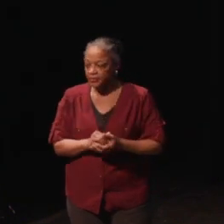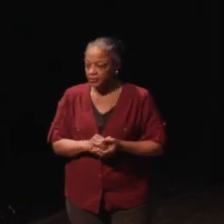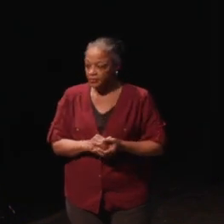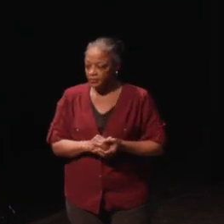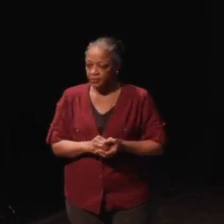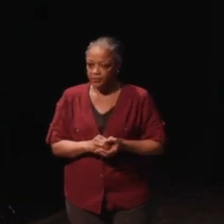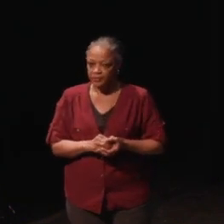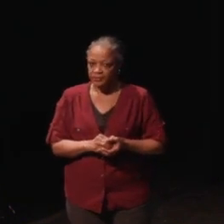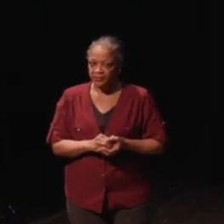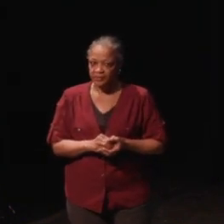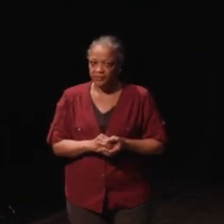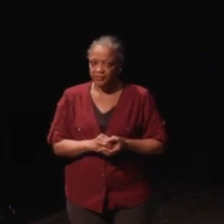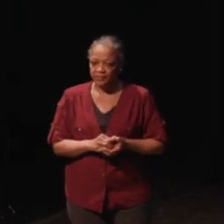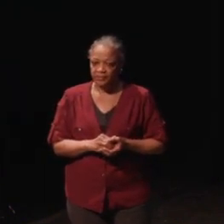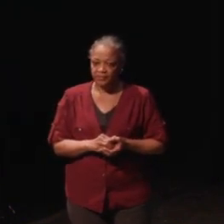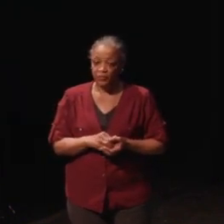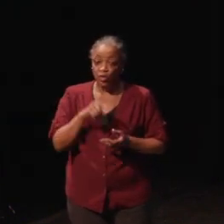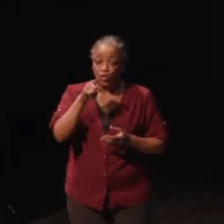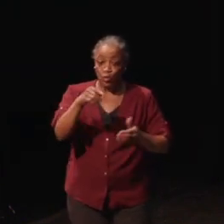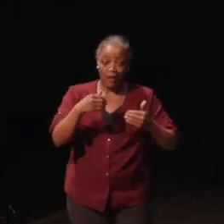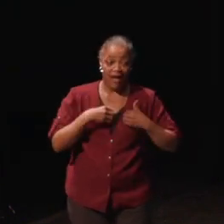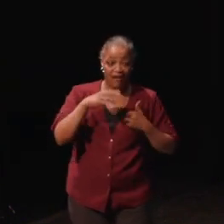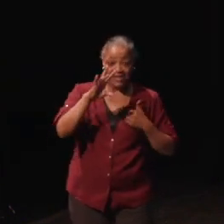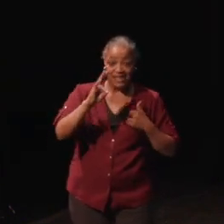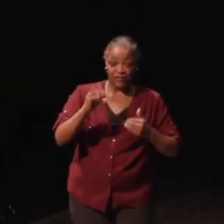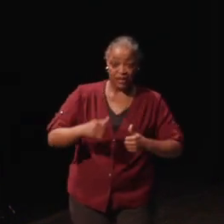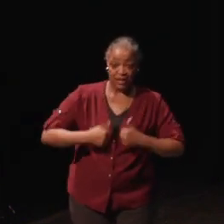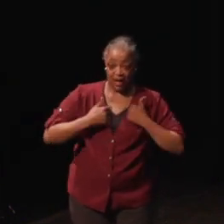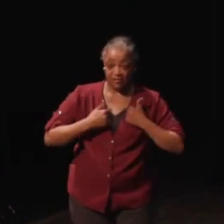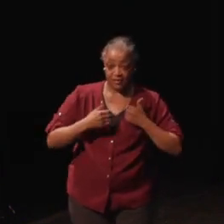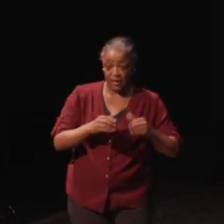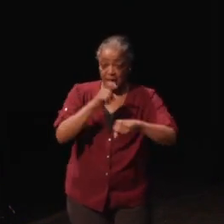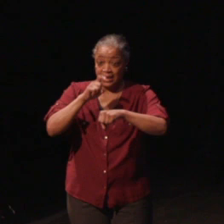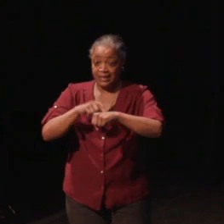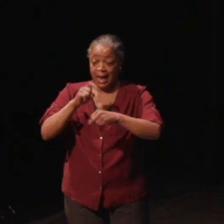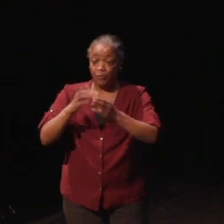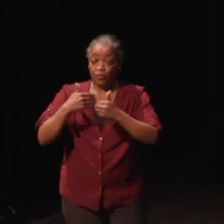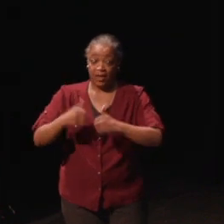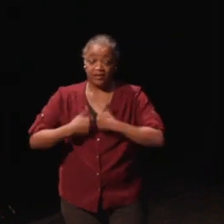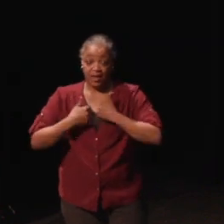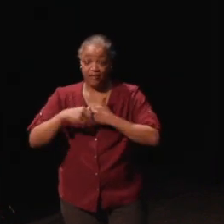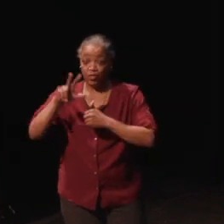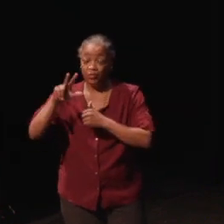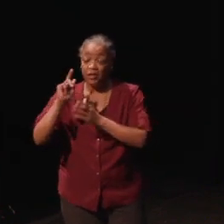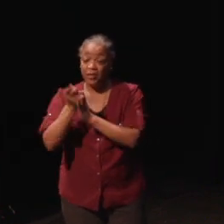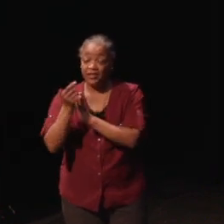You have seven lives. Time to next live, three minutes and 15 seconds.